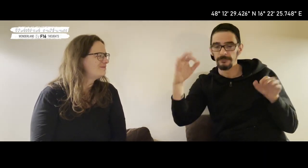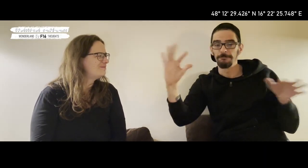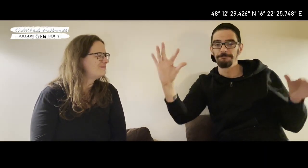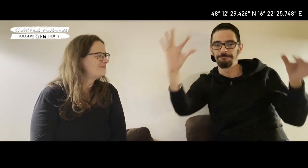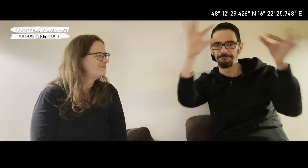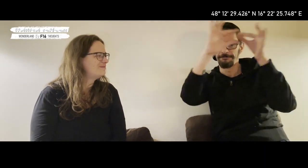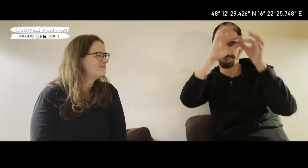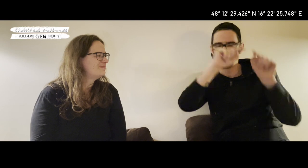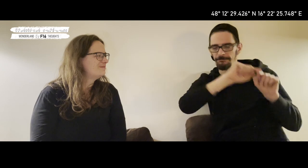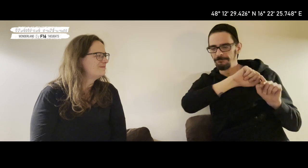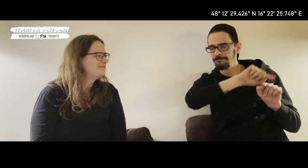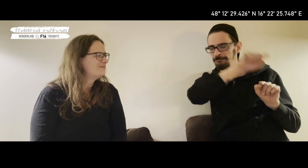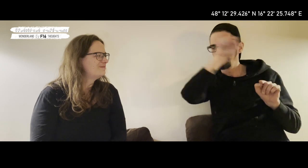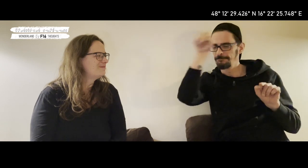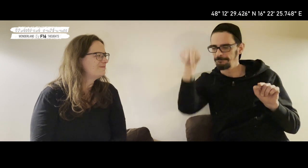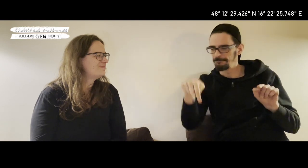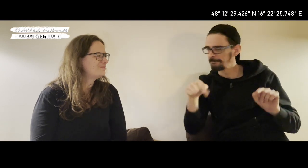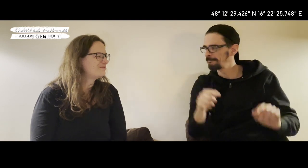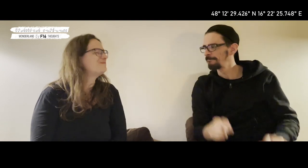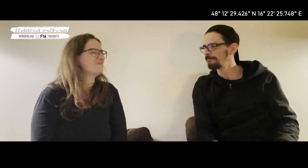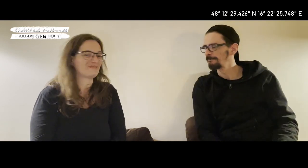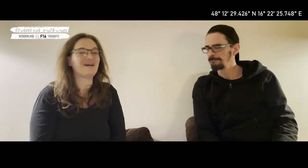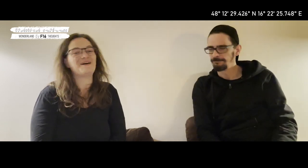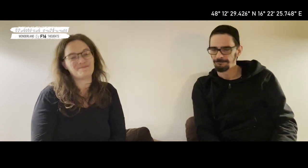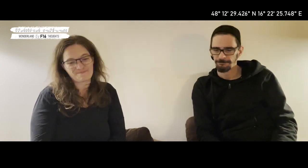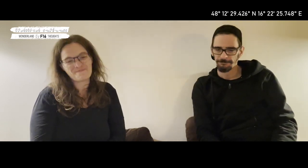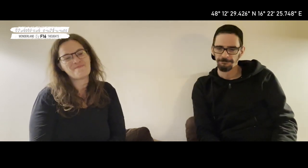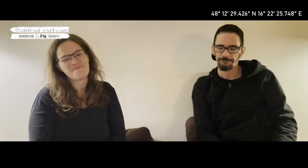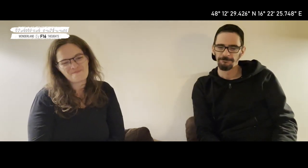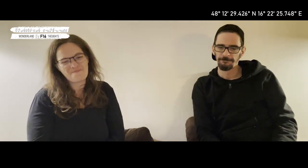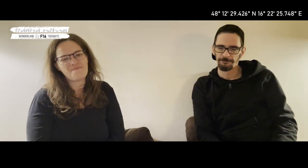This is a bi-localization point. Ah, so it is.